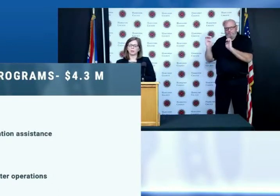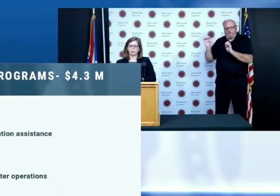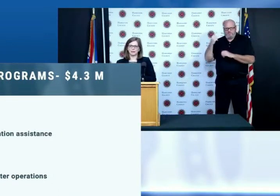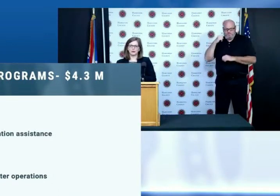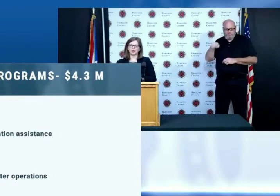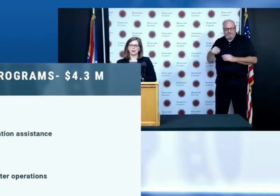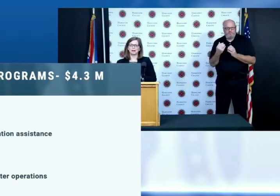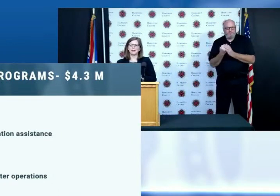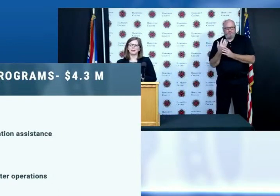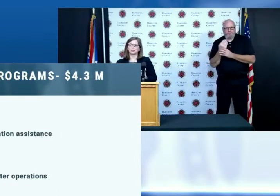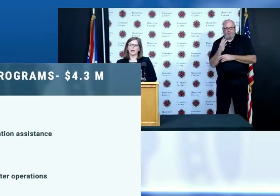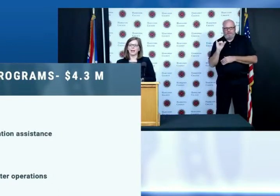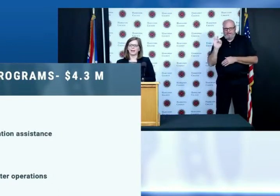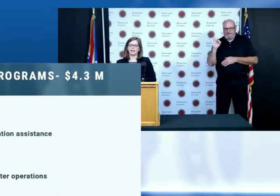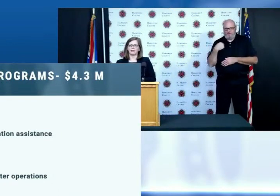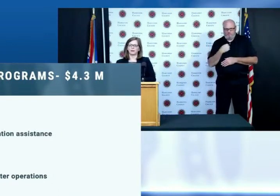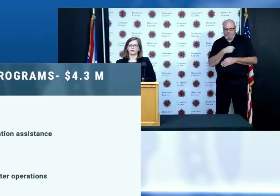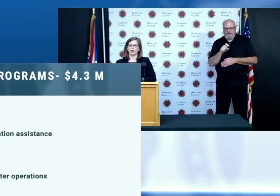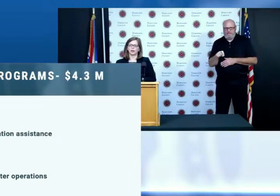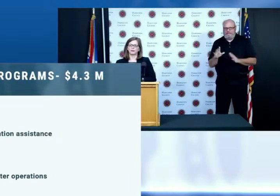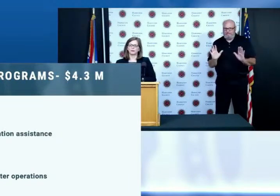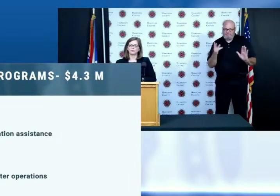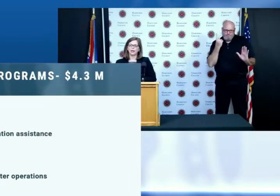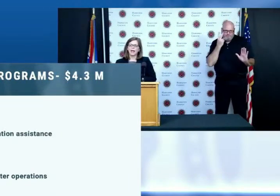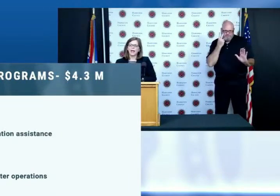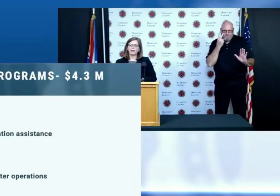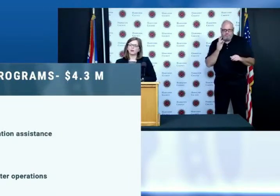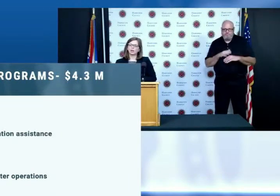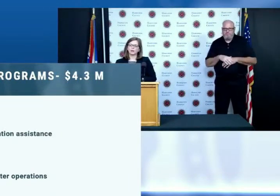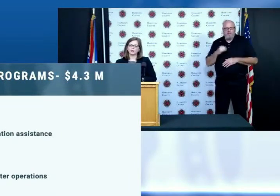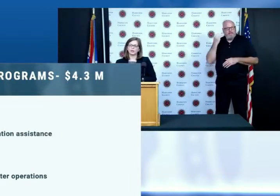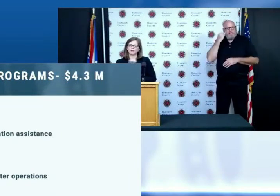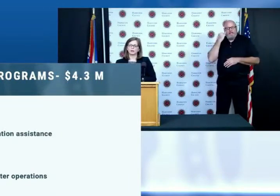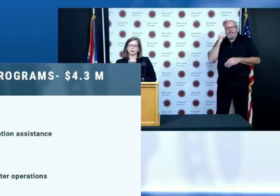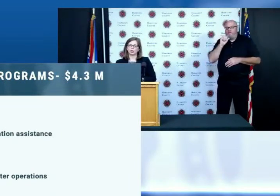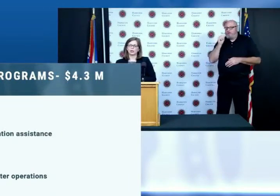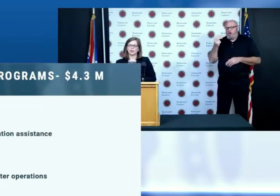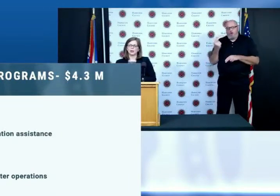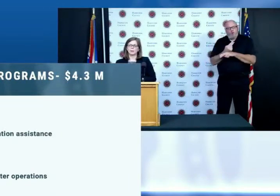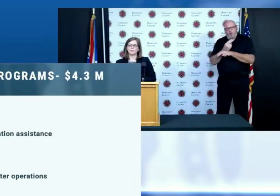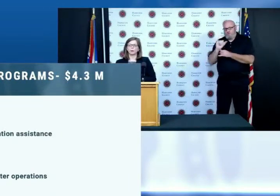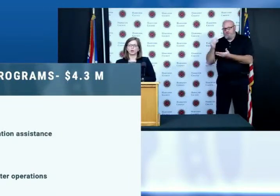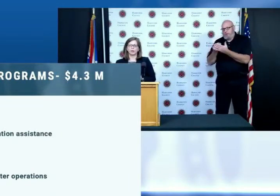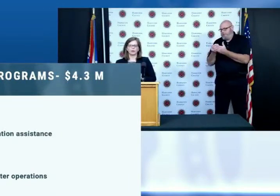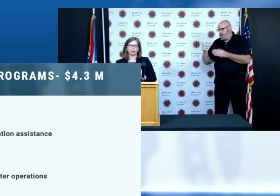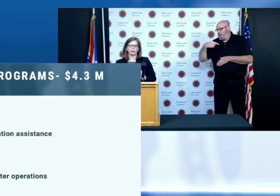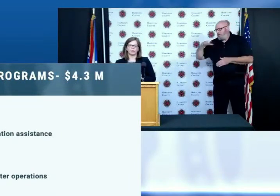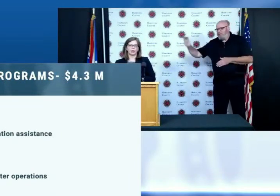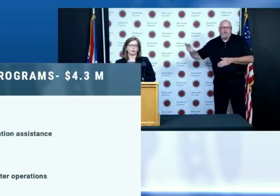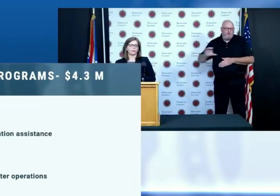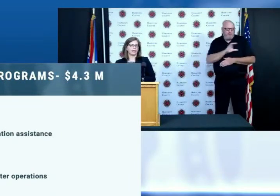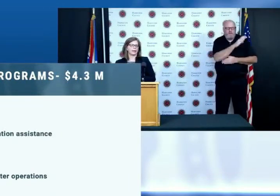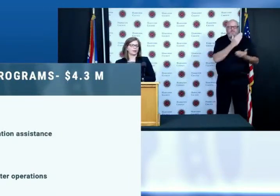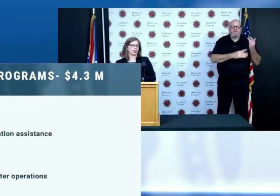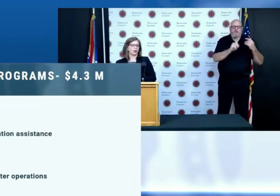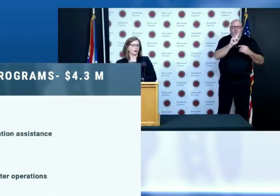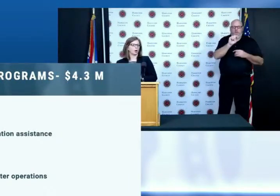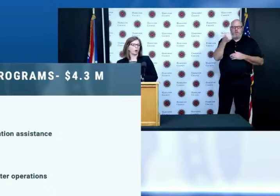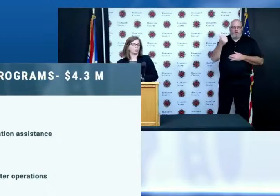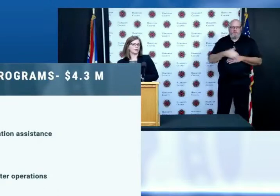potentially recommend reallocating those dollars and then you can also see on the screen we do have a little bit of money remaining in our in our homeless